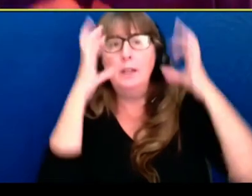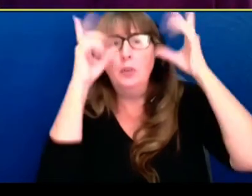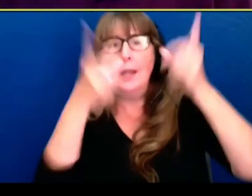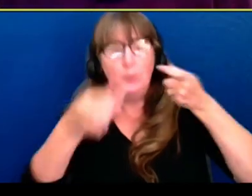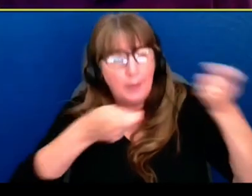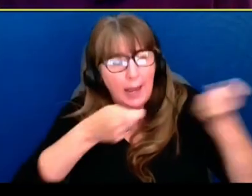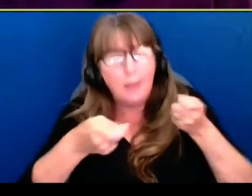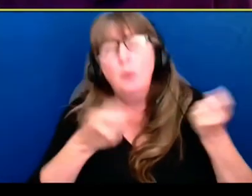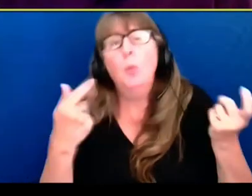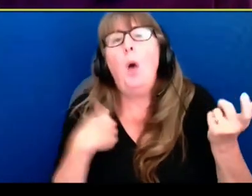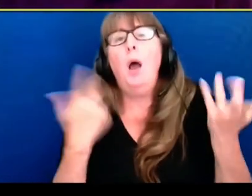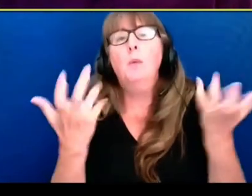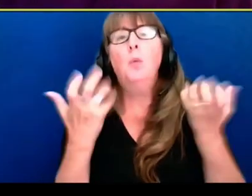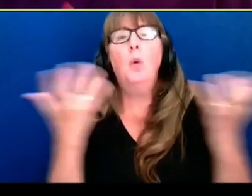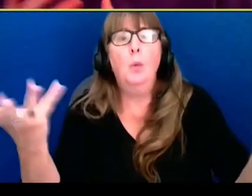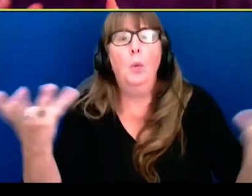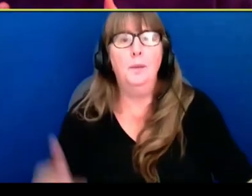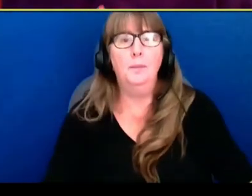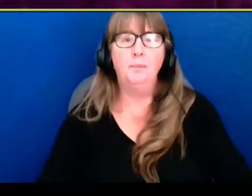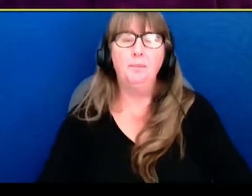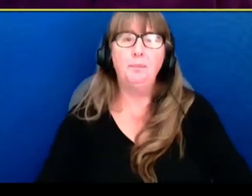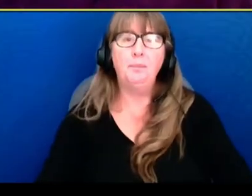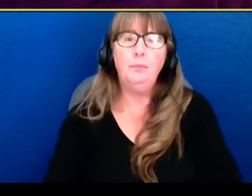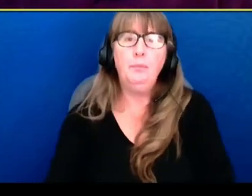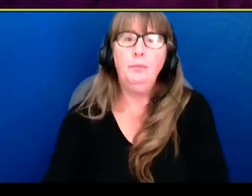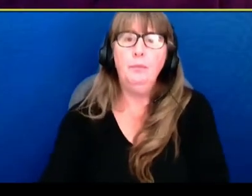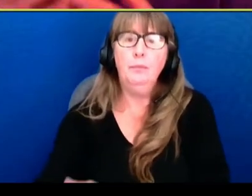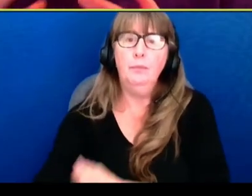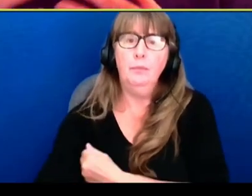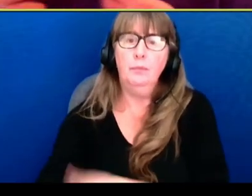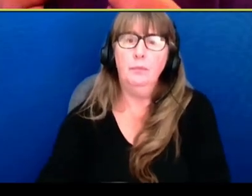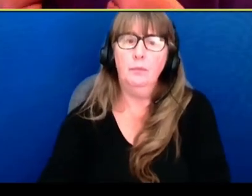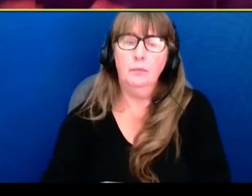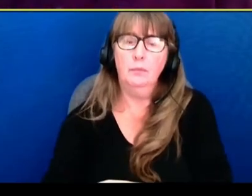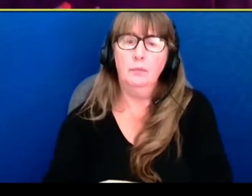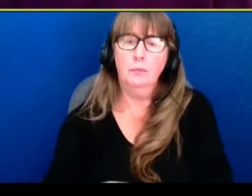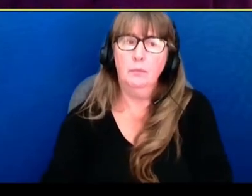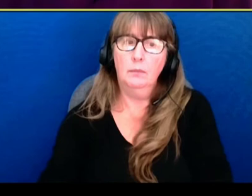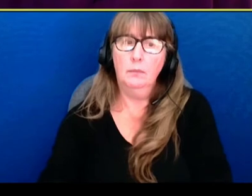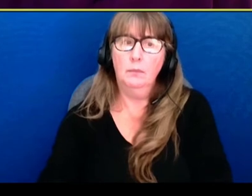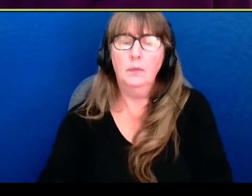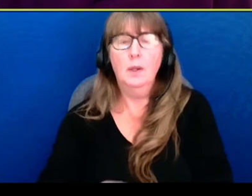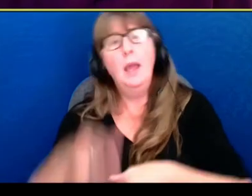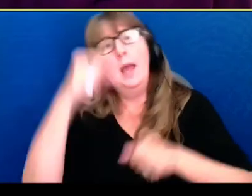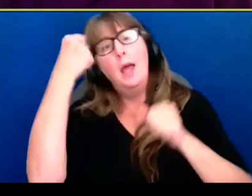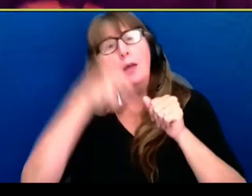What would I want? Remember too, the least dangerous assumption.